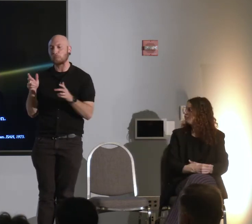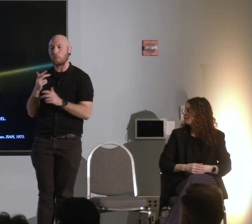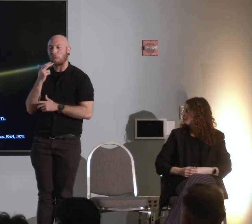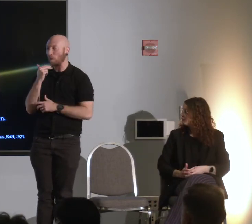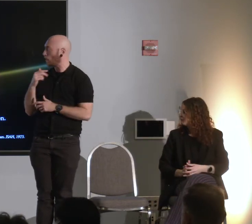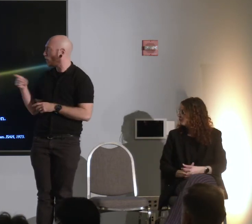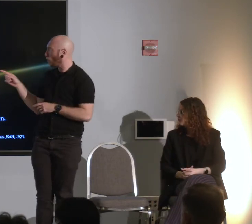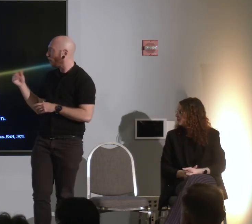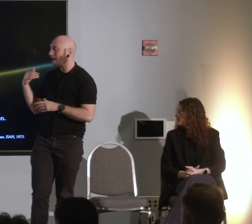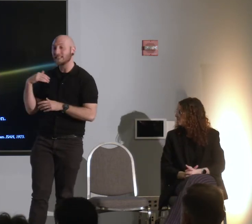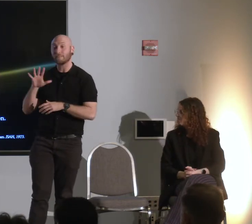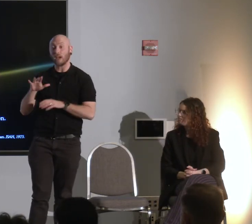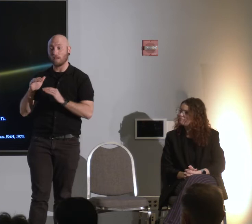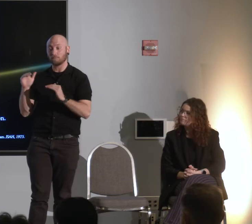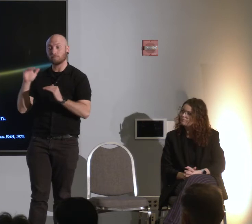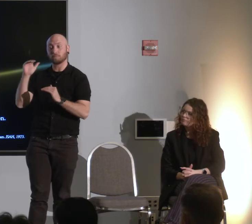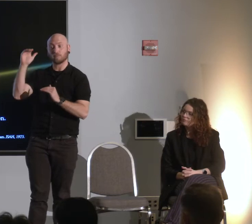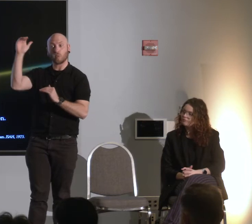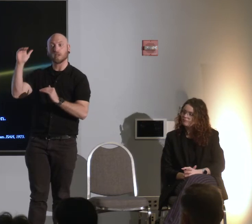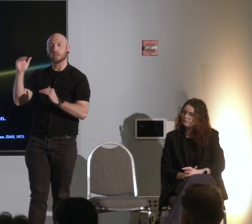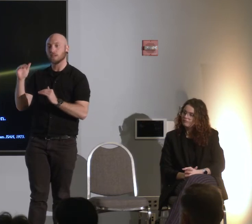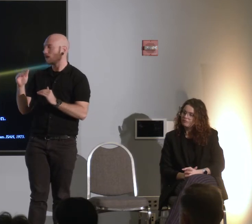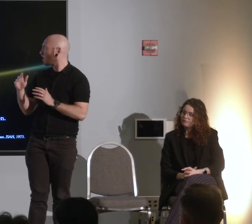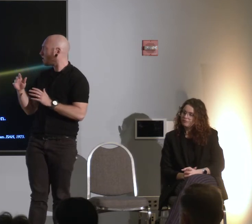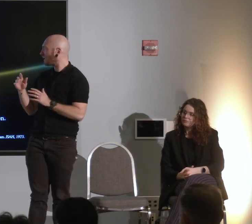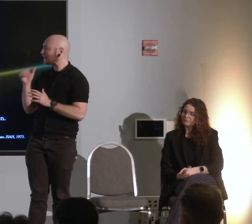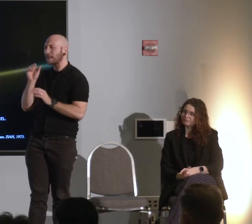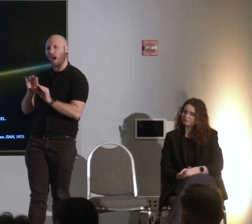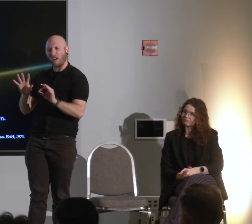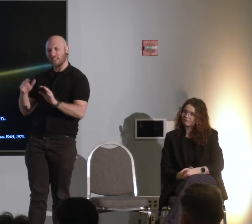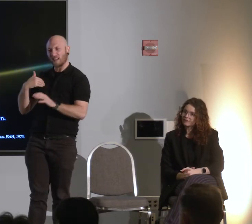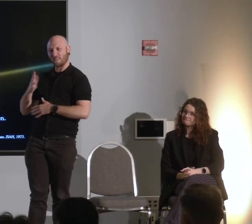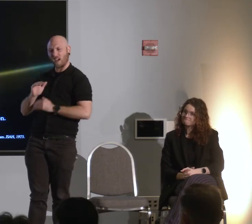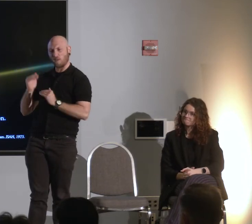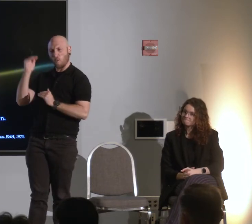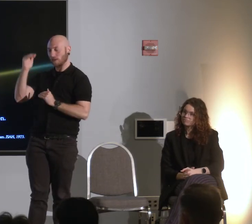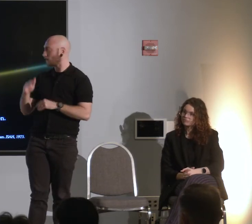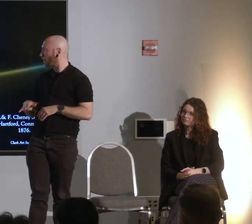It's a five story building, but ambiguously. So. Here's another antecedent.